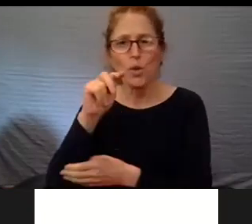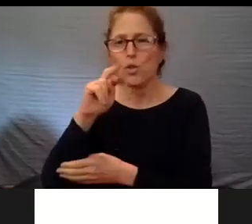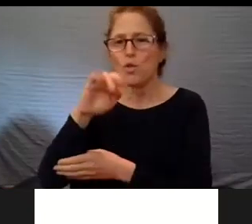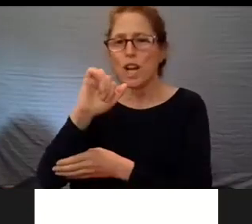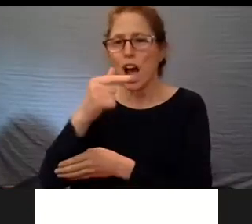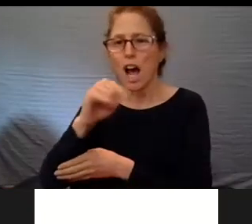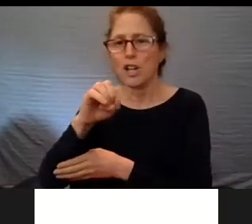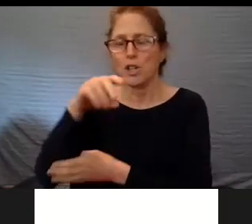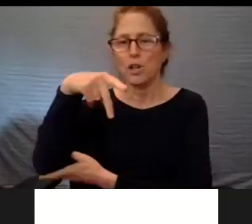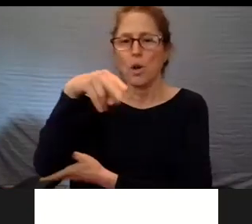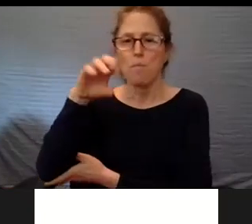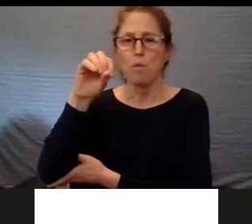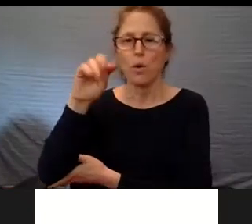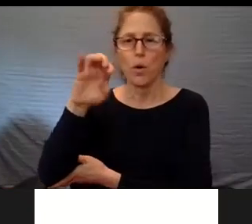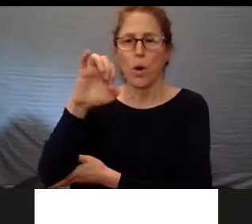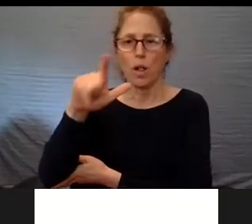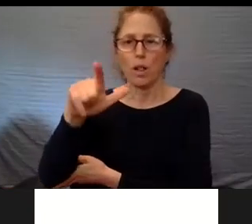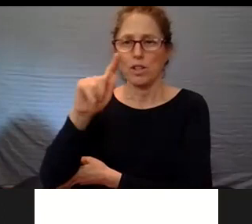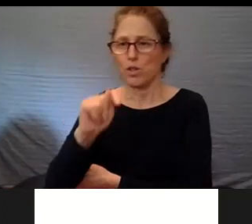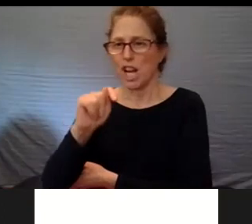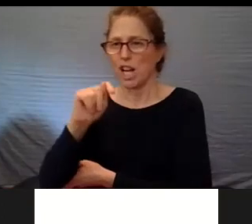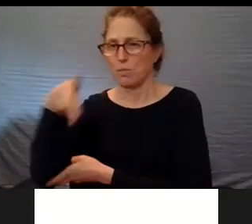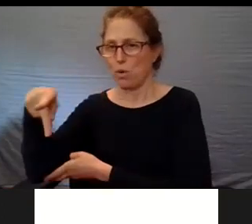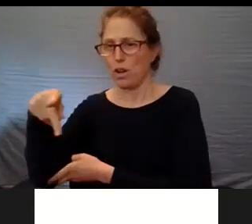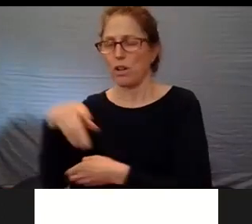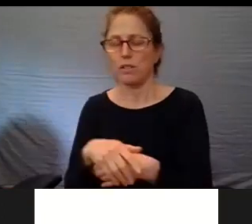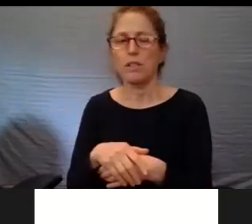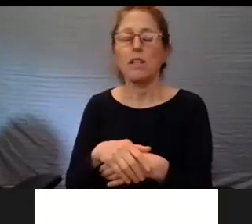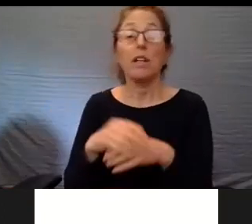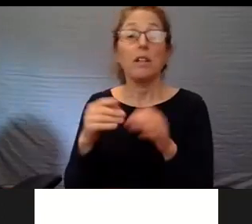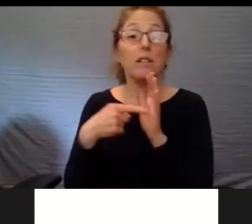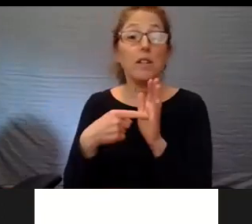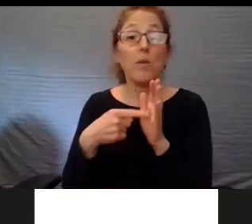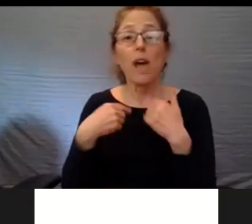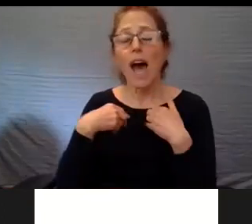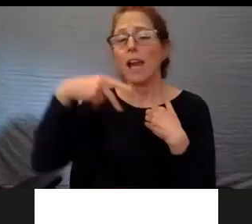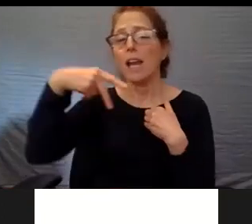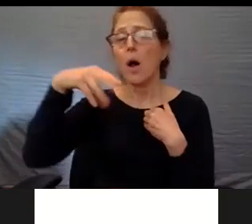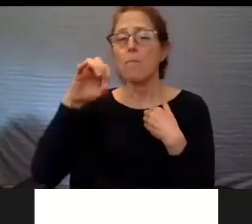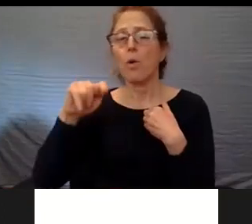For instance, there was a protocol or a set of guidelines developed by the state